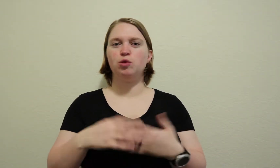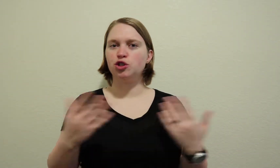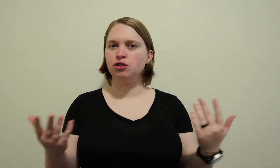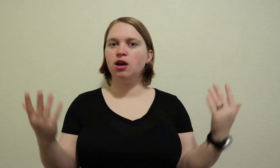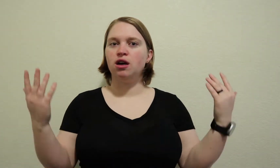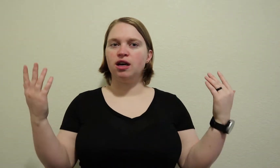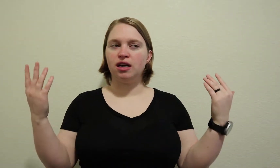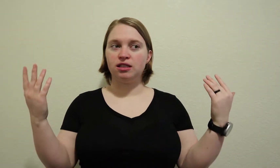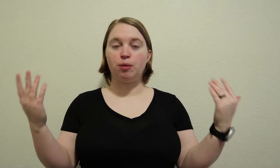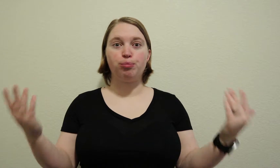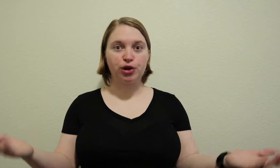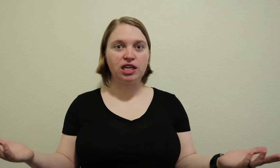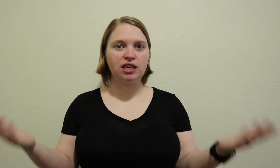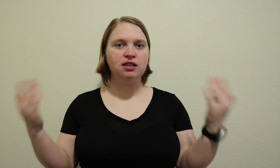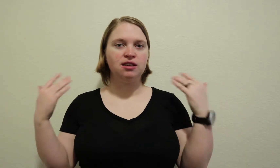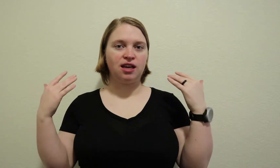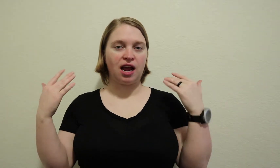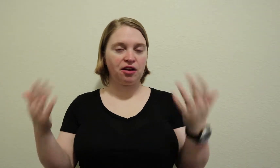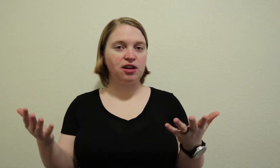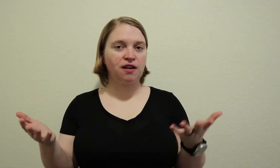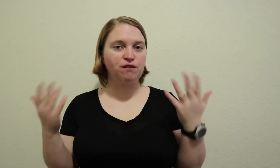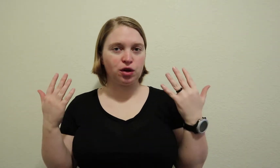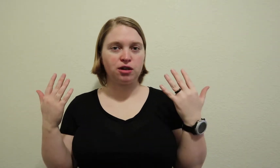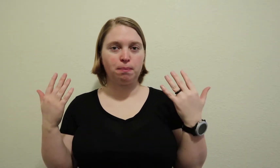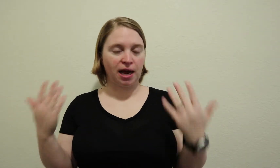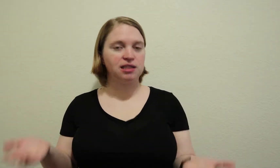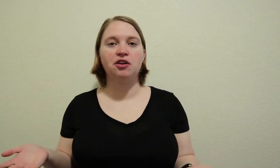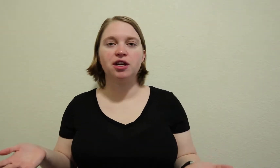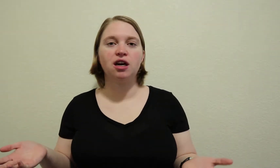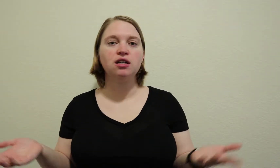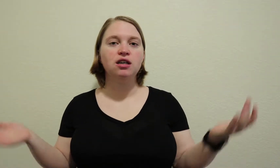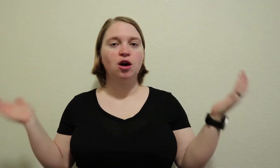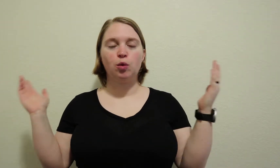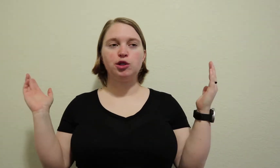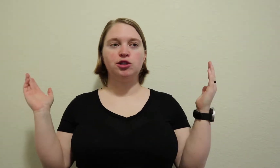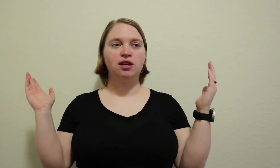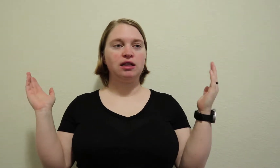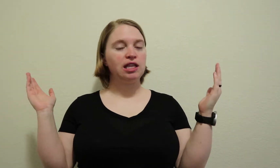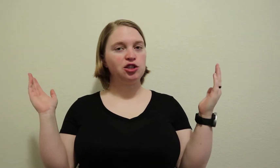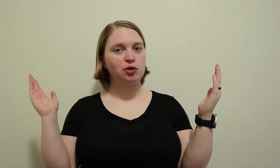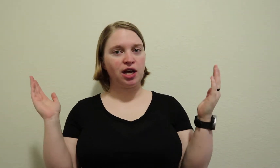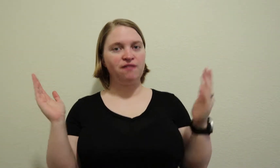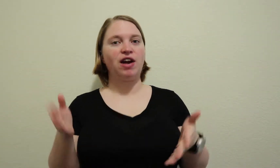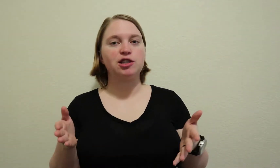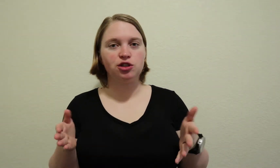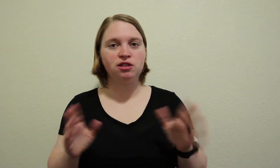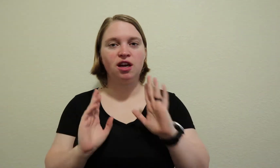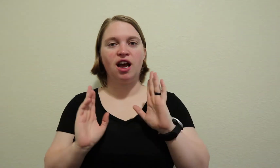which is a breeding area for bacteria which leads to infection